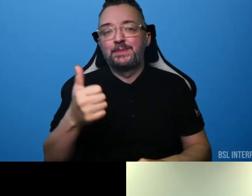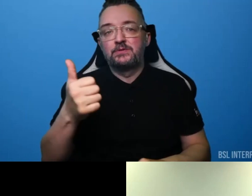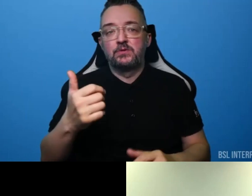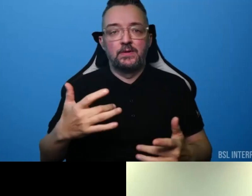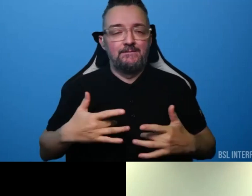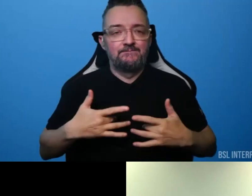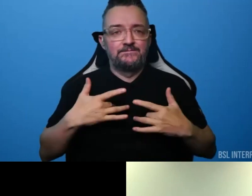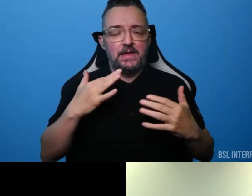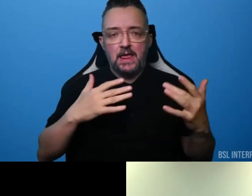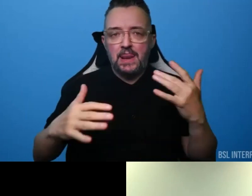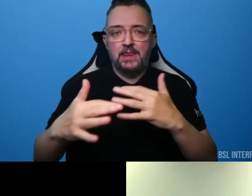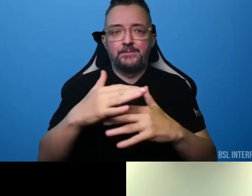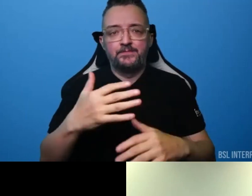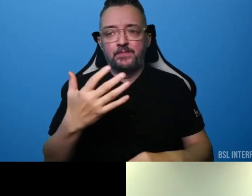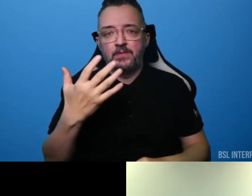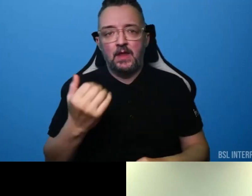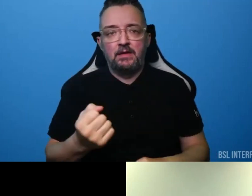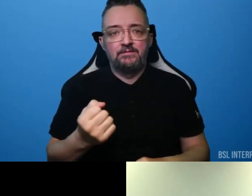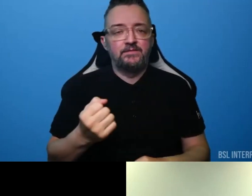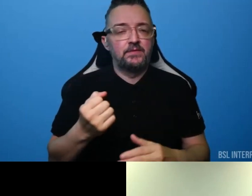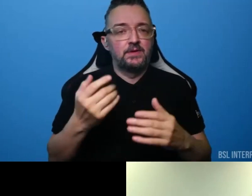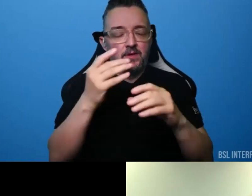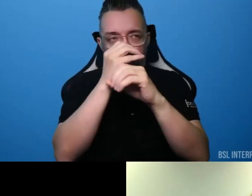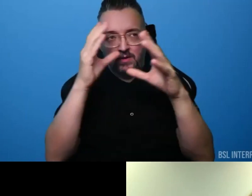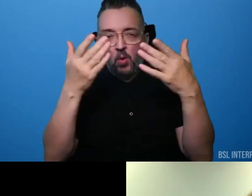there is a kind of an openness into making those changes